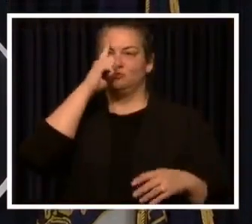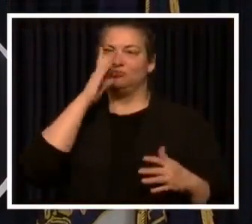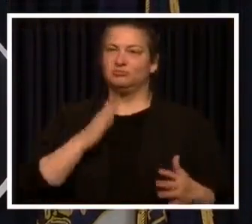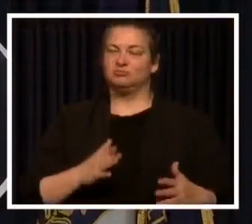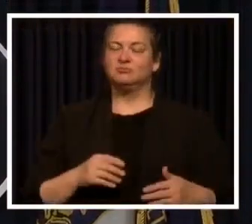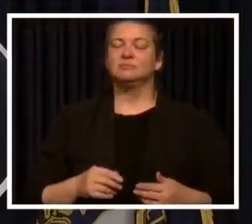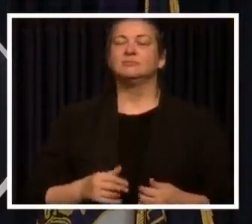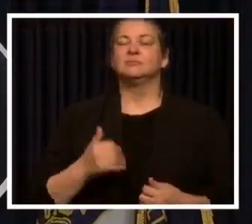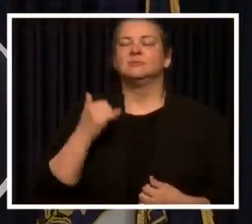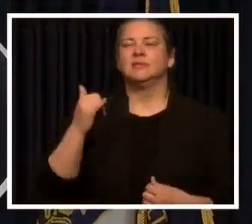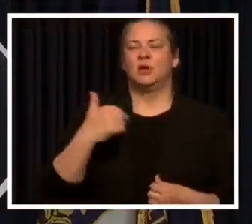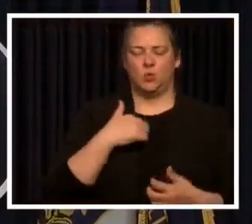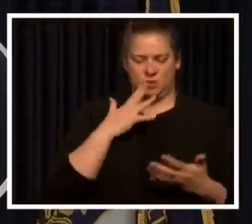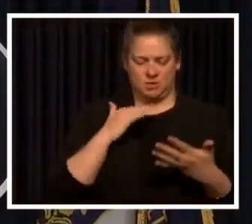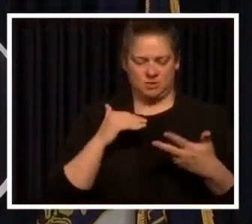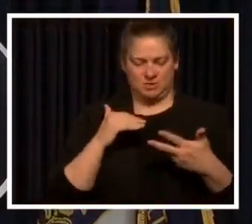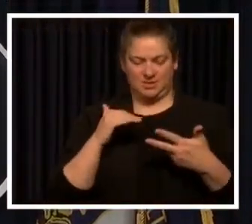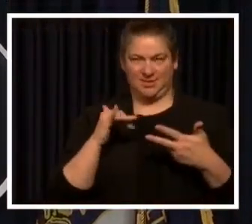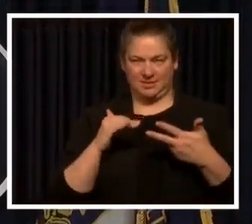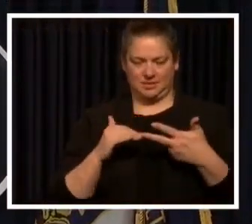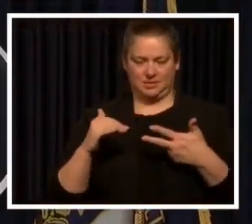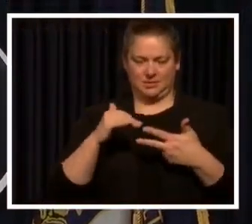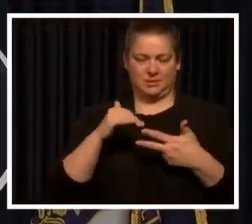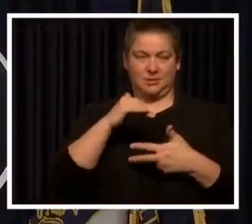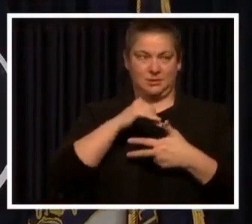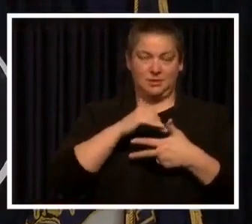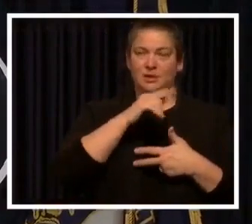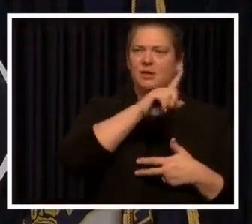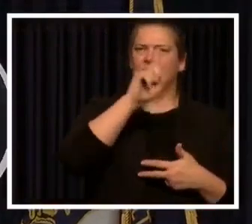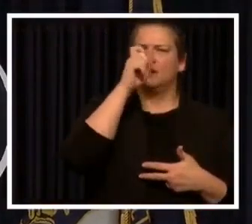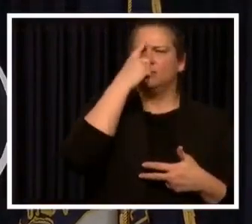THANK YOU, GOVERNOR.